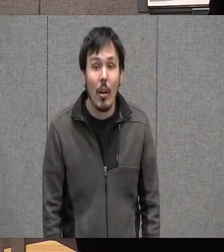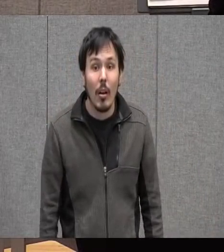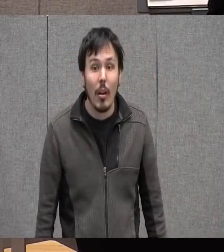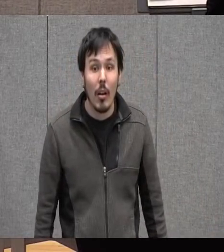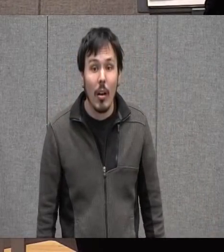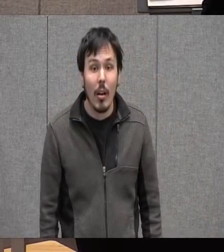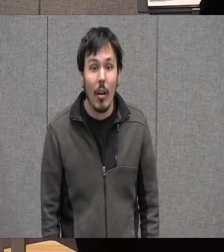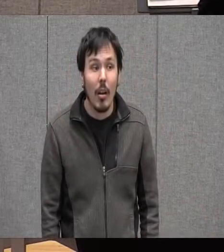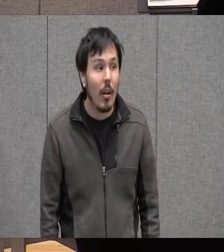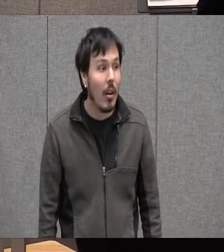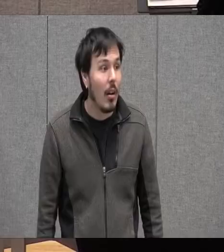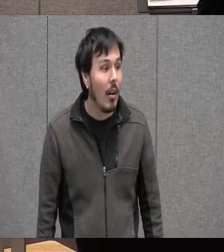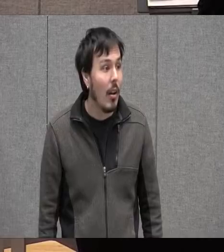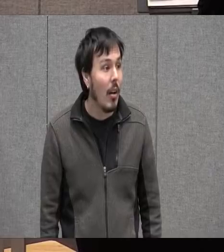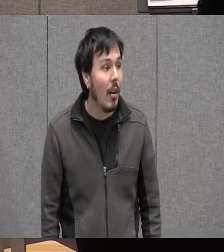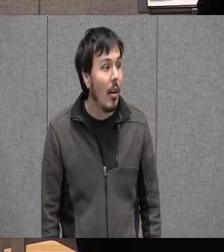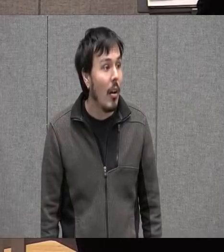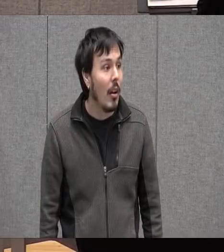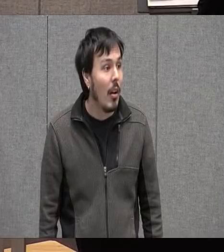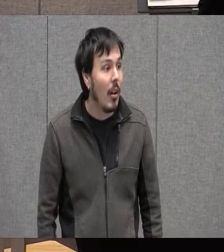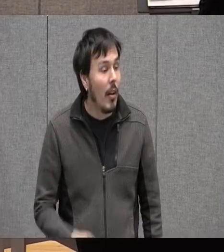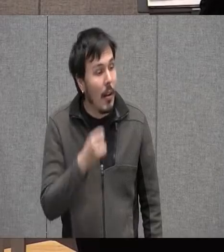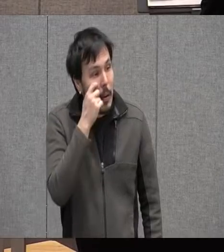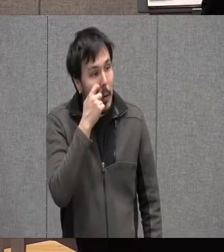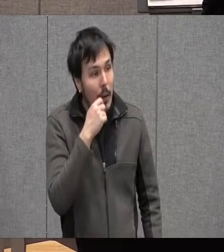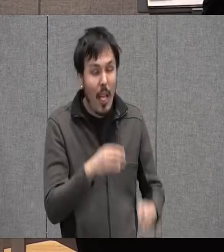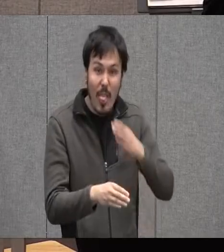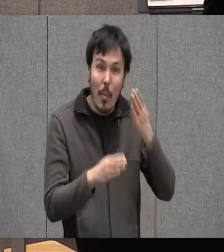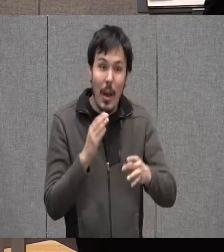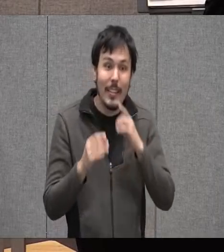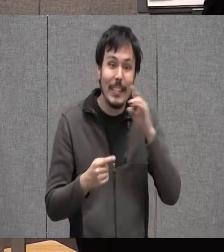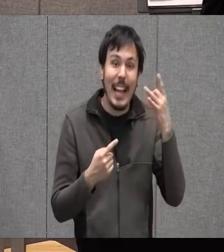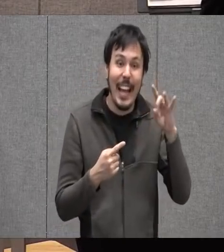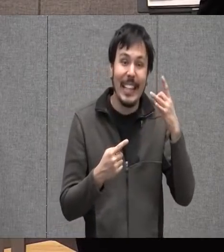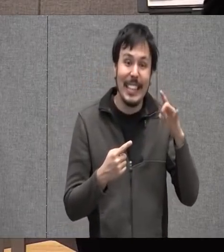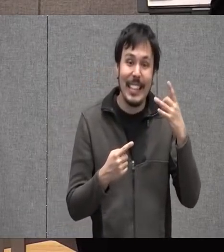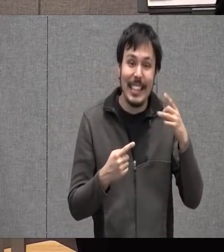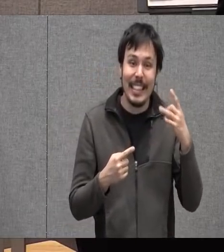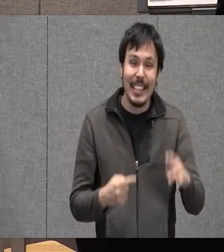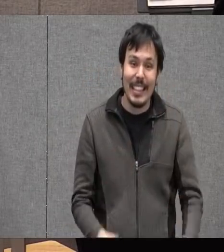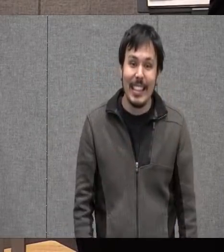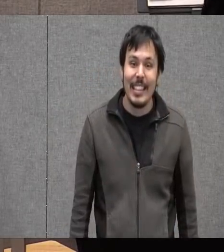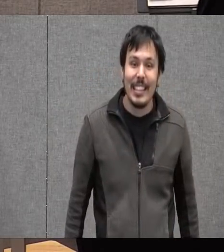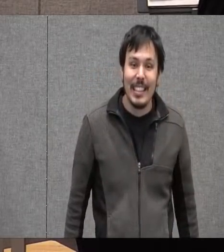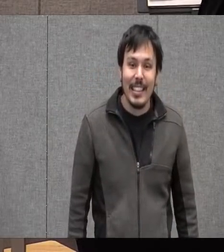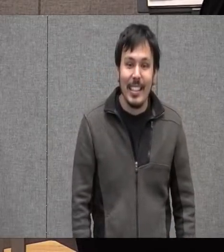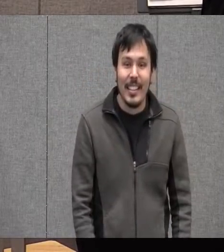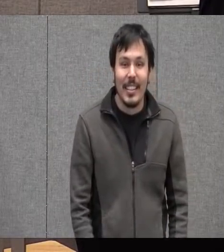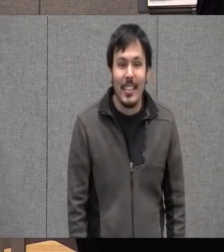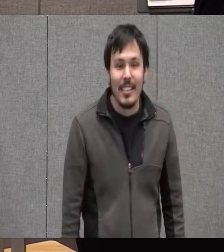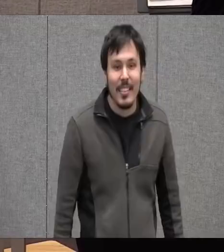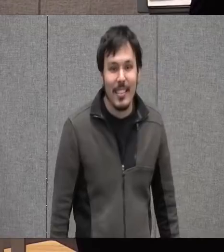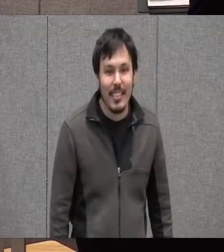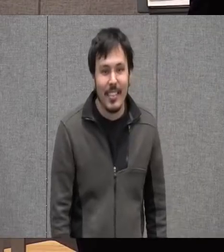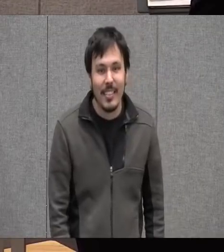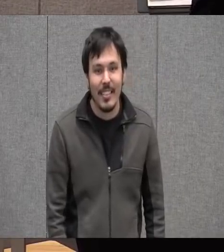[Dealer] The product is 18. Product is 18. I got to get my thing to go quicker.